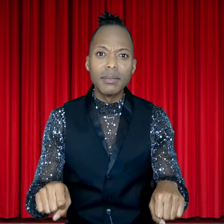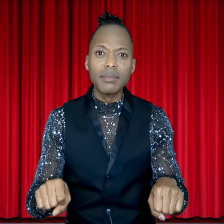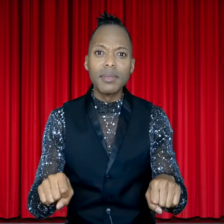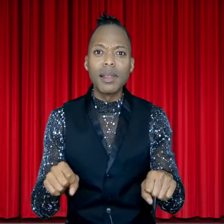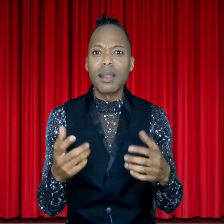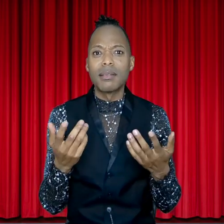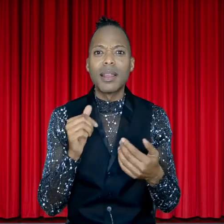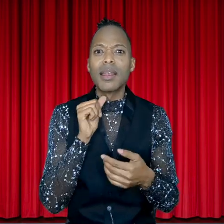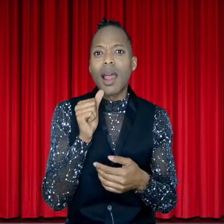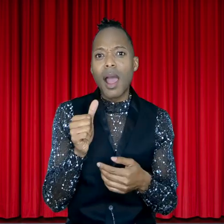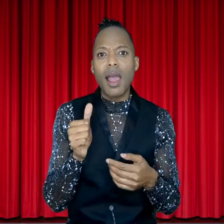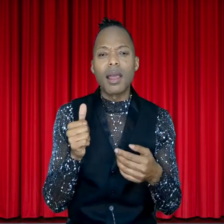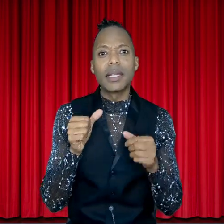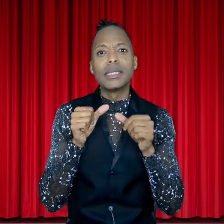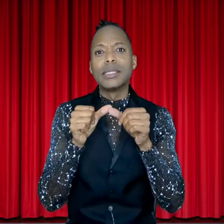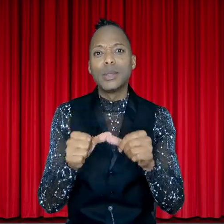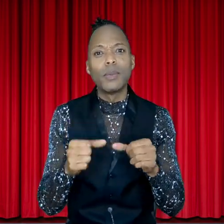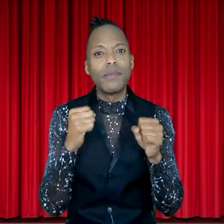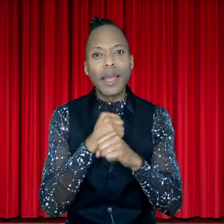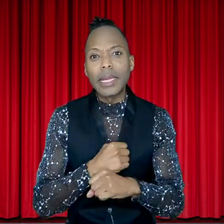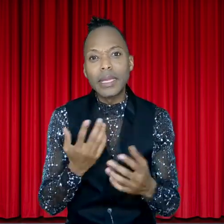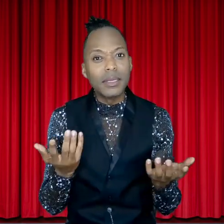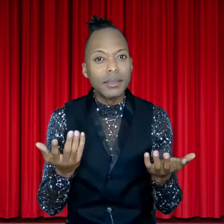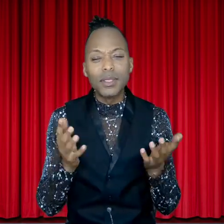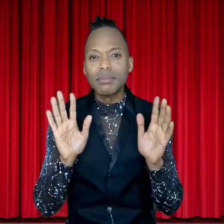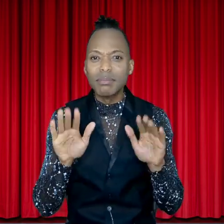Don't fight, just drop it and just move on.